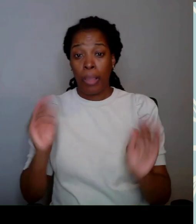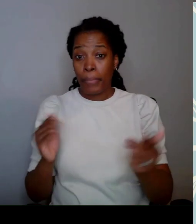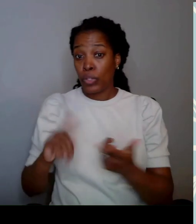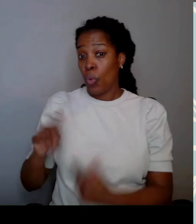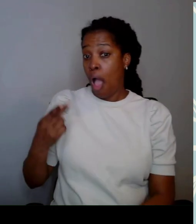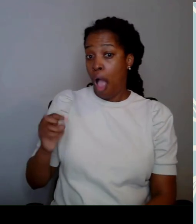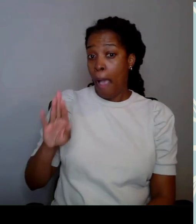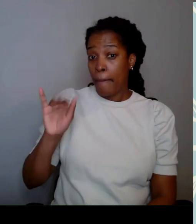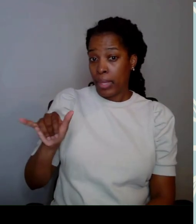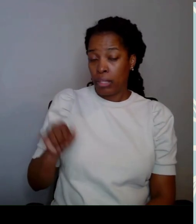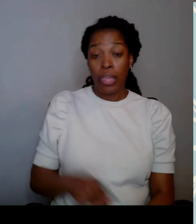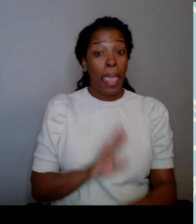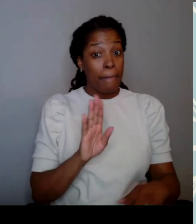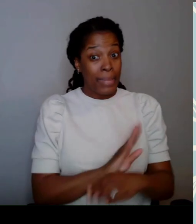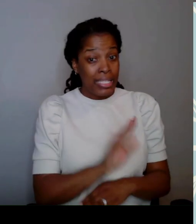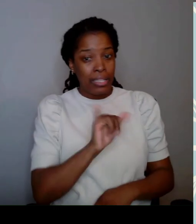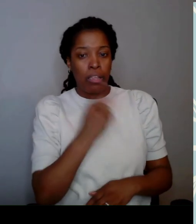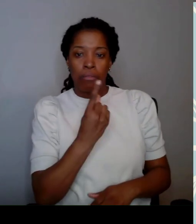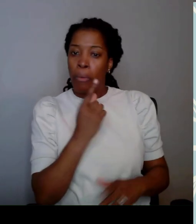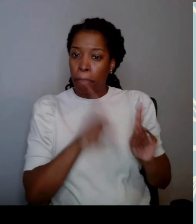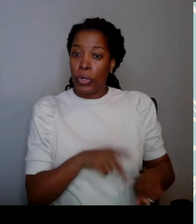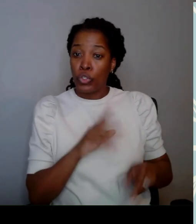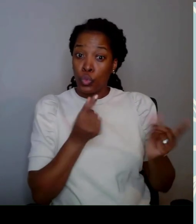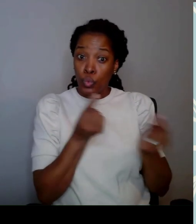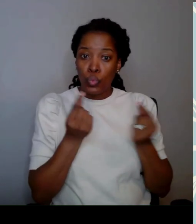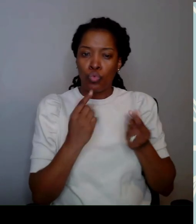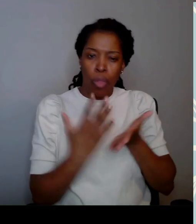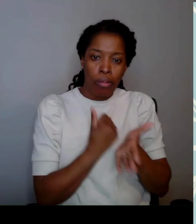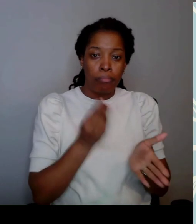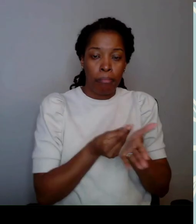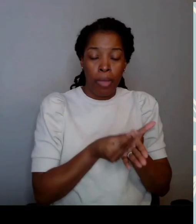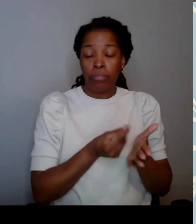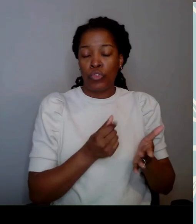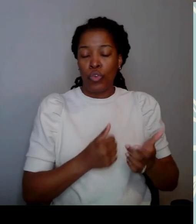A hobby is something a person does for fun, even if it's to make a little money from it.